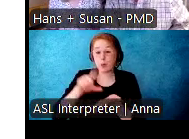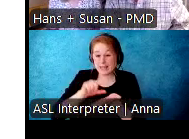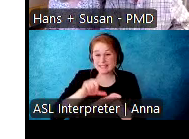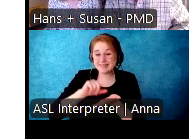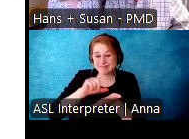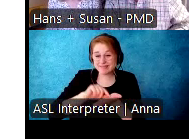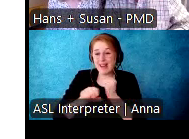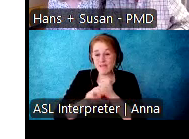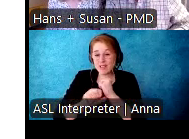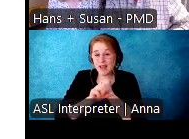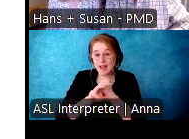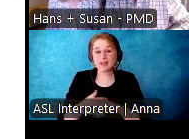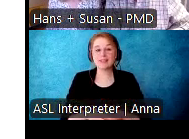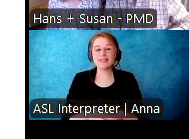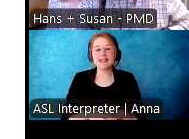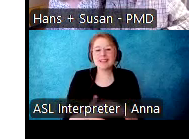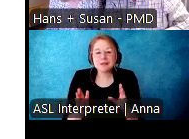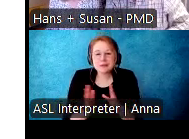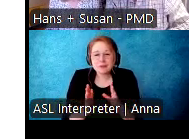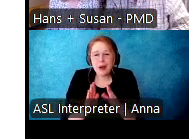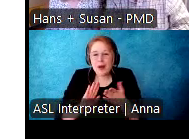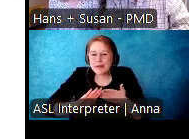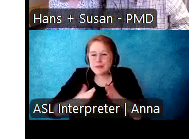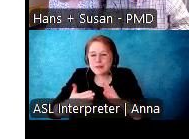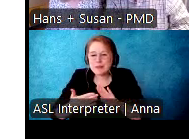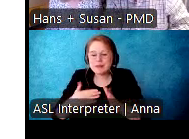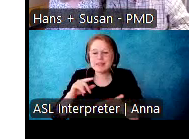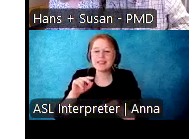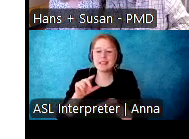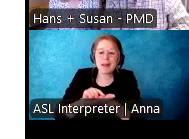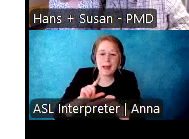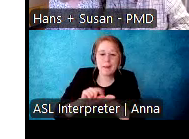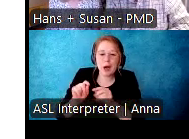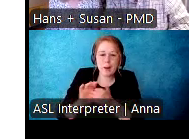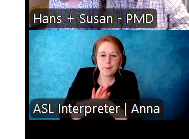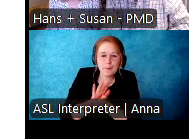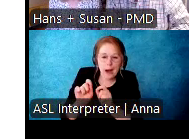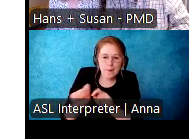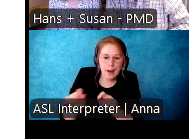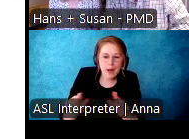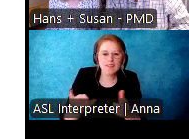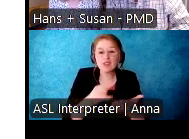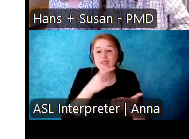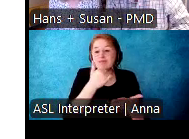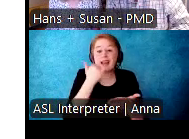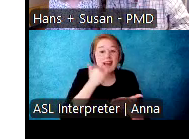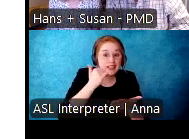We do not forget the small community newspapers, the dailies and the weeklies, which are the life blood of many